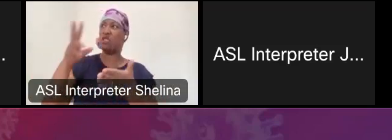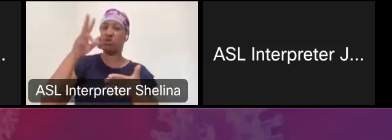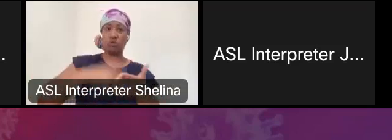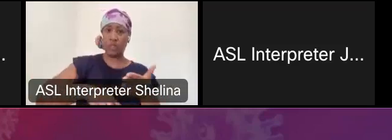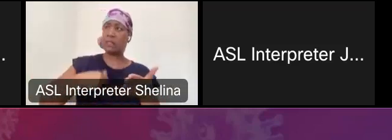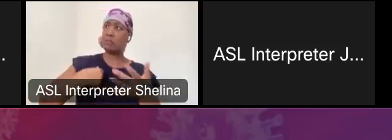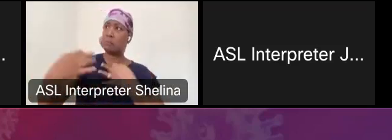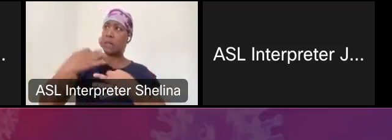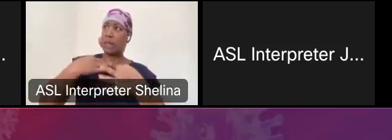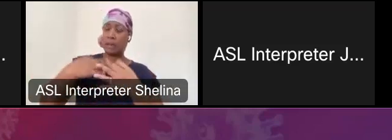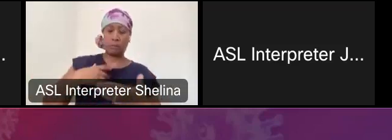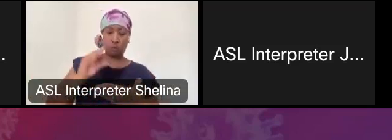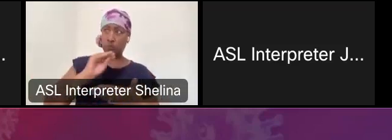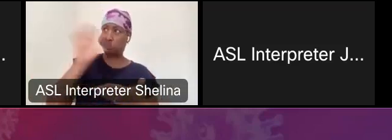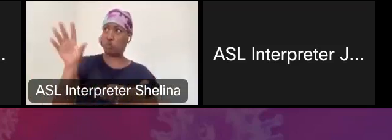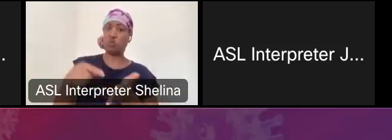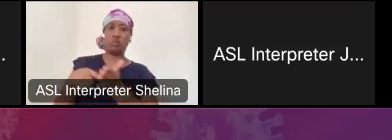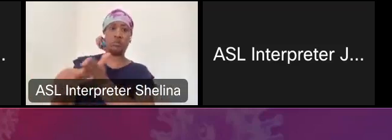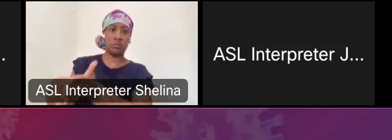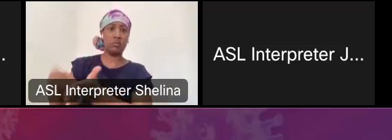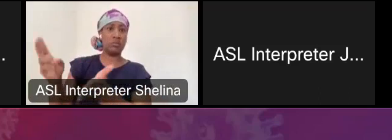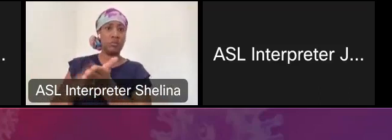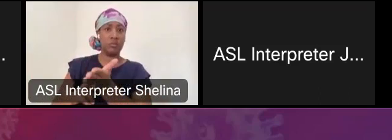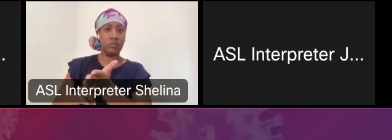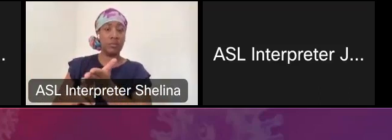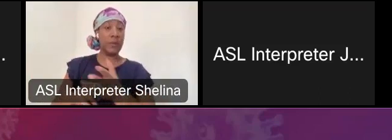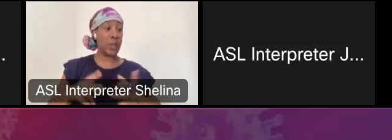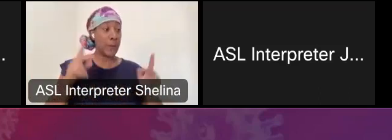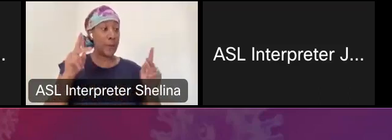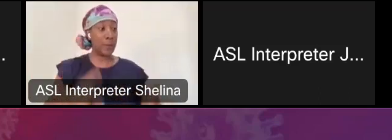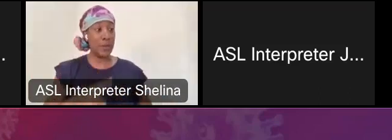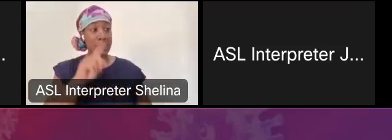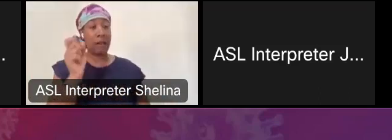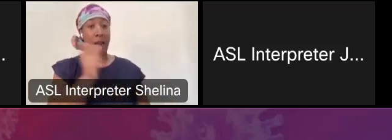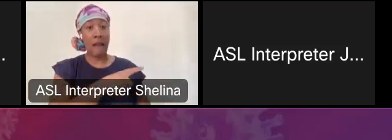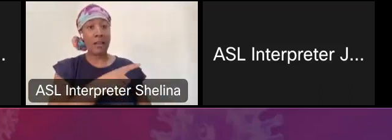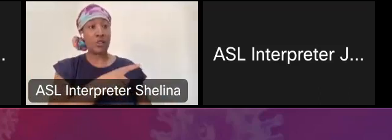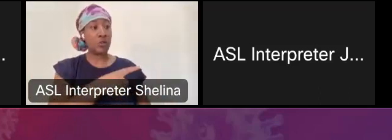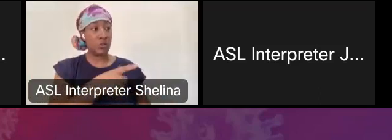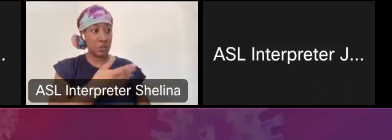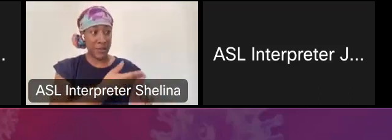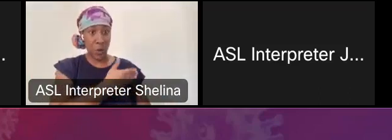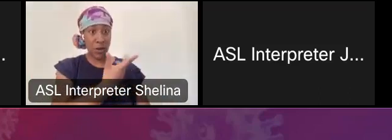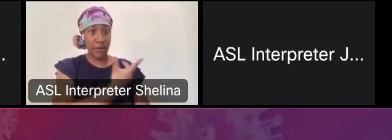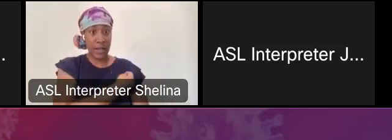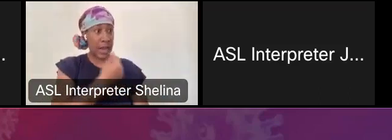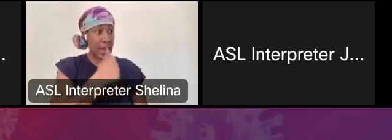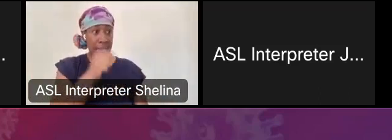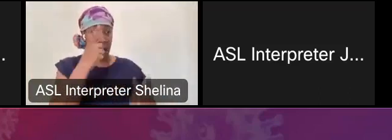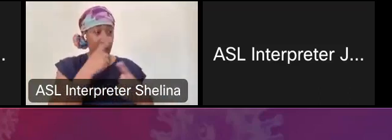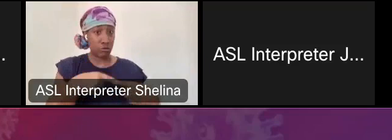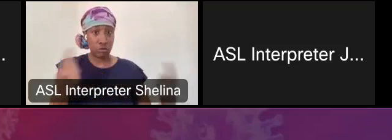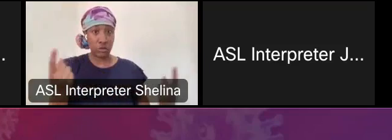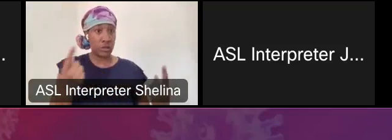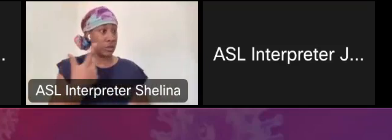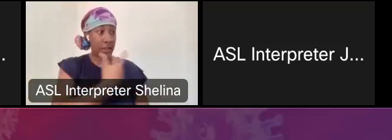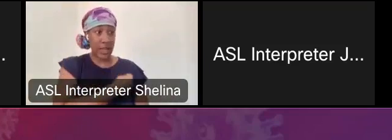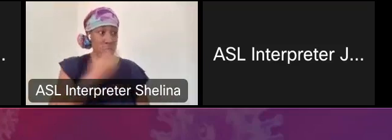The person giving you the vaccination will ask if you have any allergies, or if you have had any reactions to vaccines before.